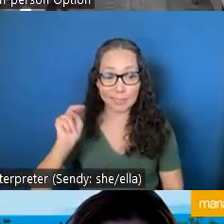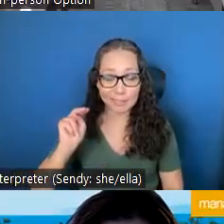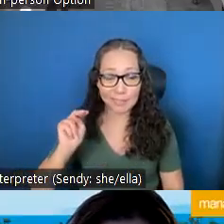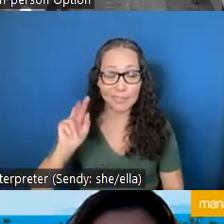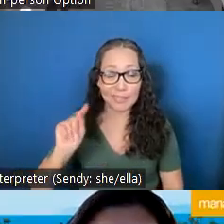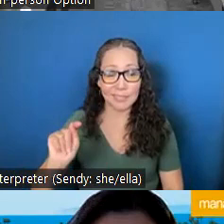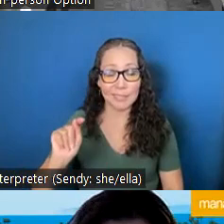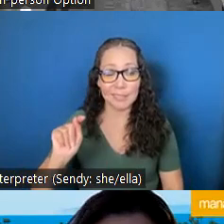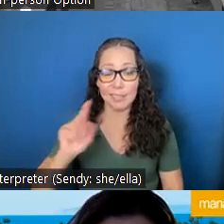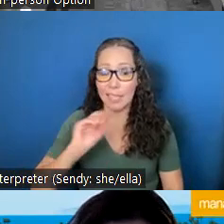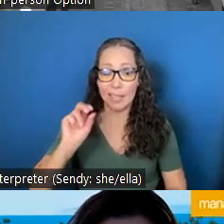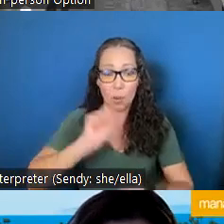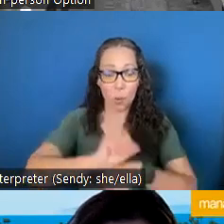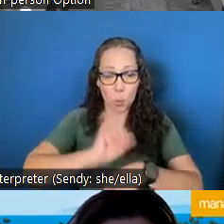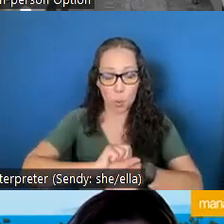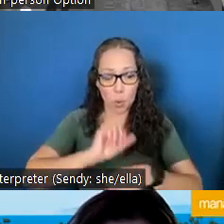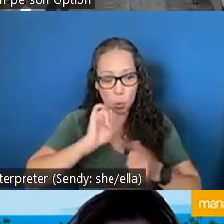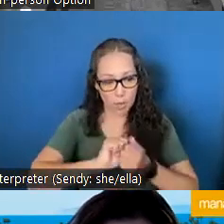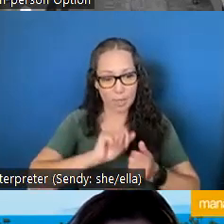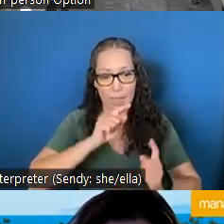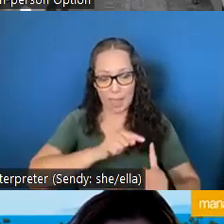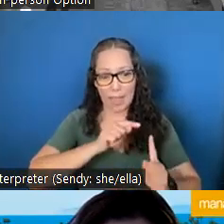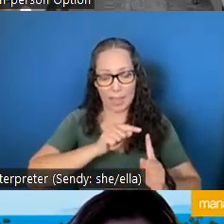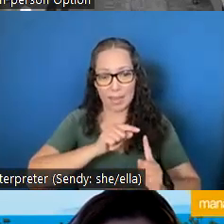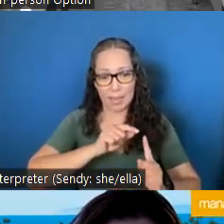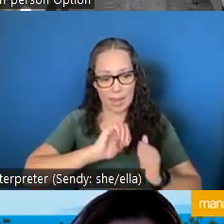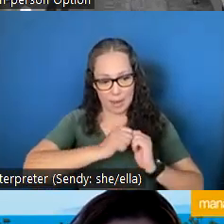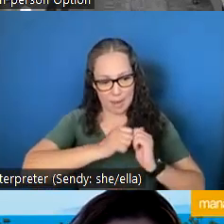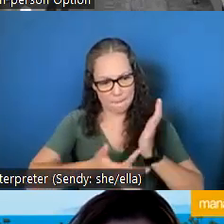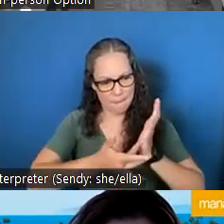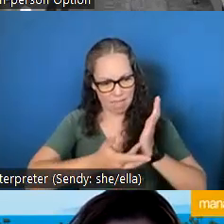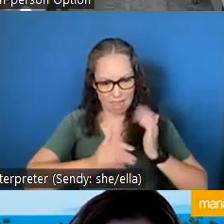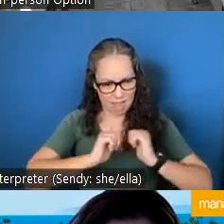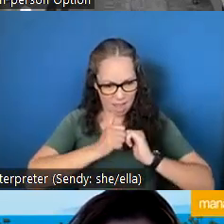based methodology so Ramon has fought on it's really a matter of looking at what the demand